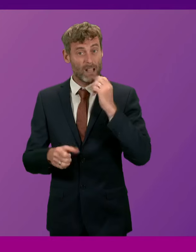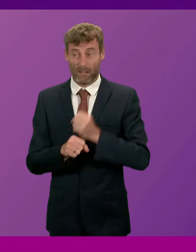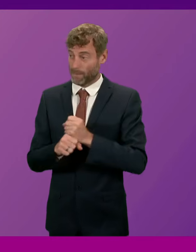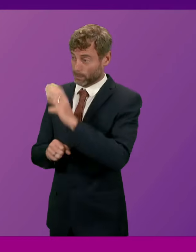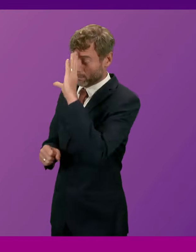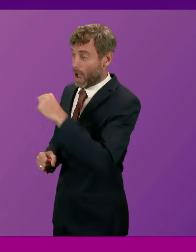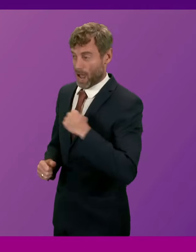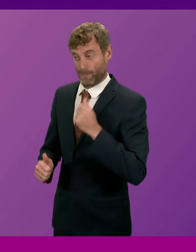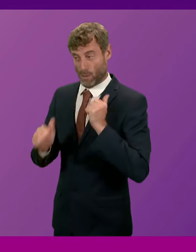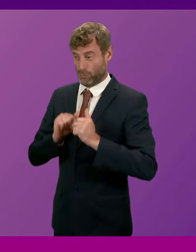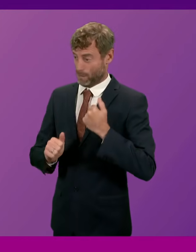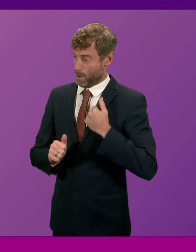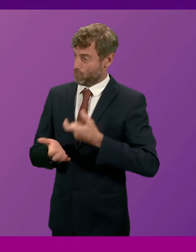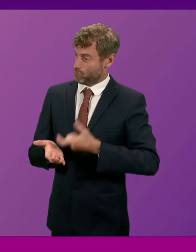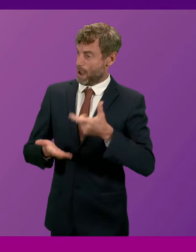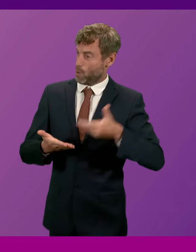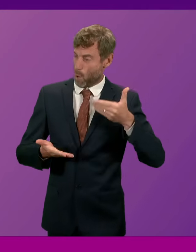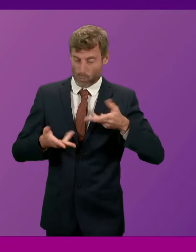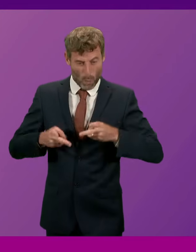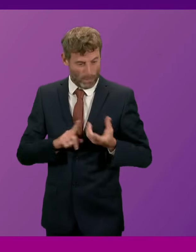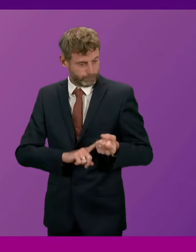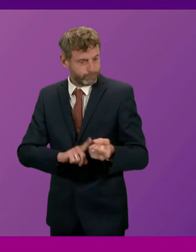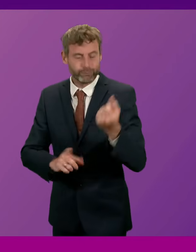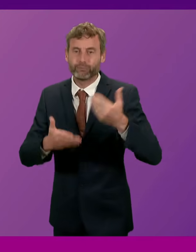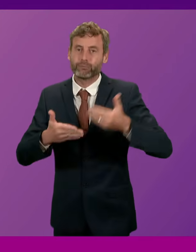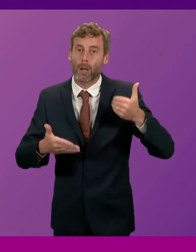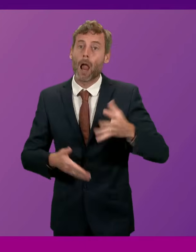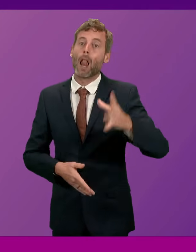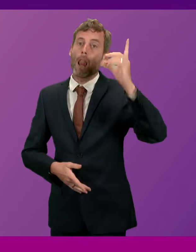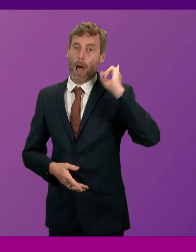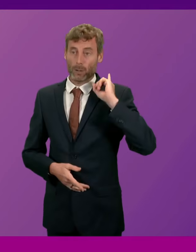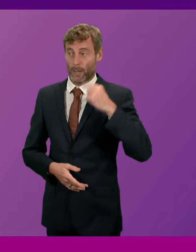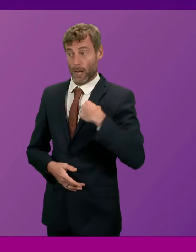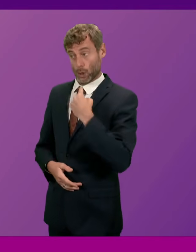defend it. On Thursday last week, I said to Parliament, in response to a question from Mr